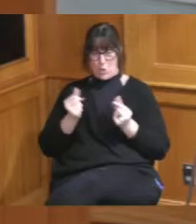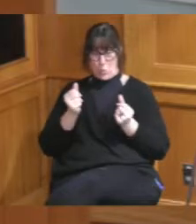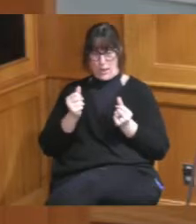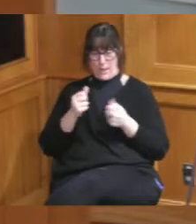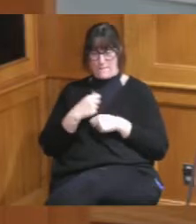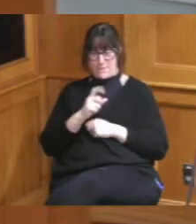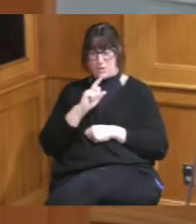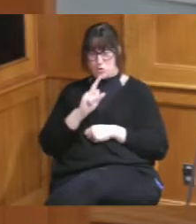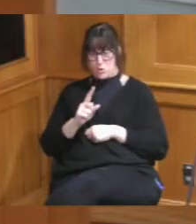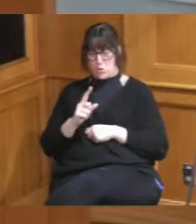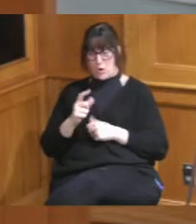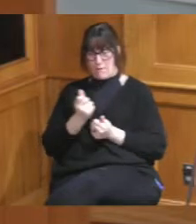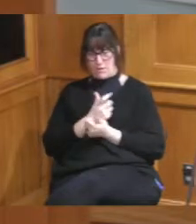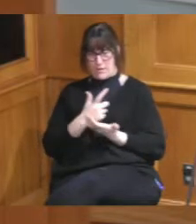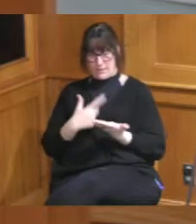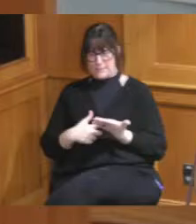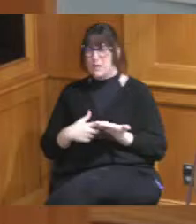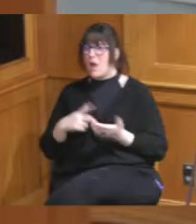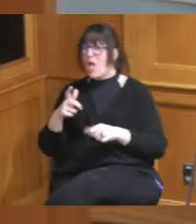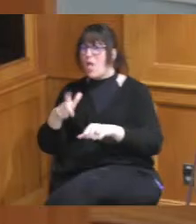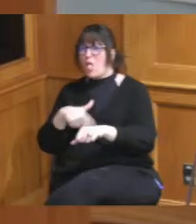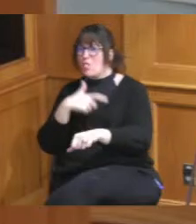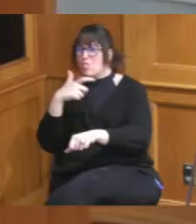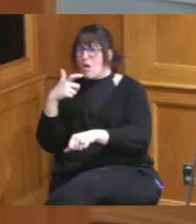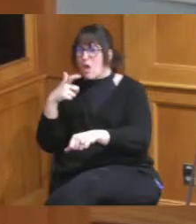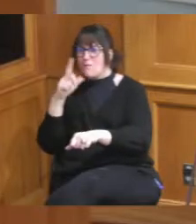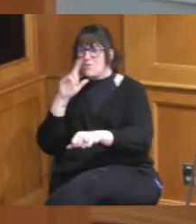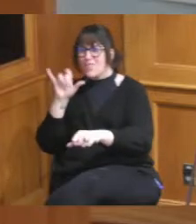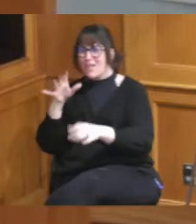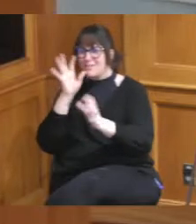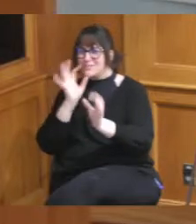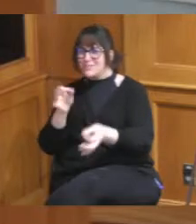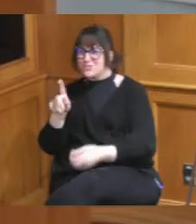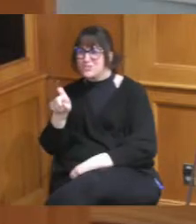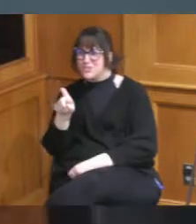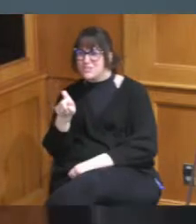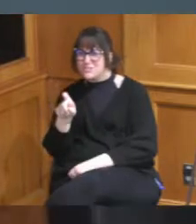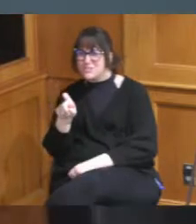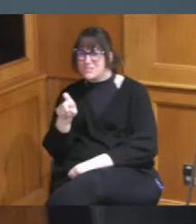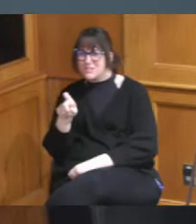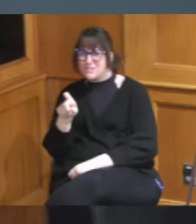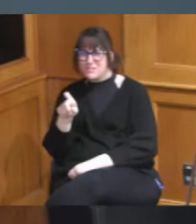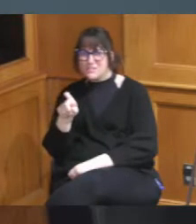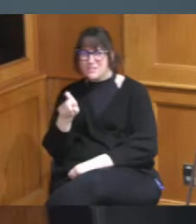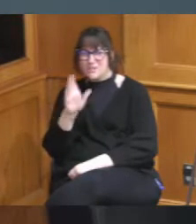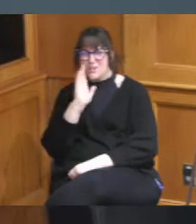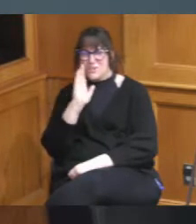to be successful for them how long does it take to make that decision I you know you guys have I